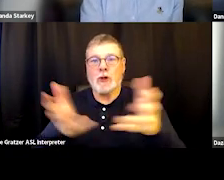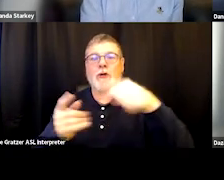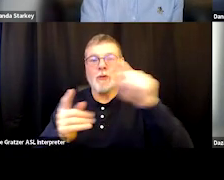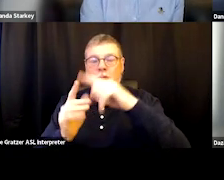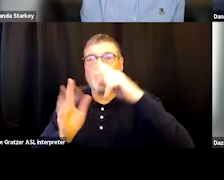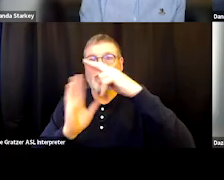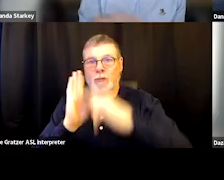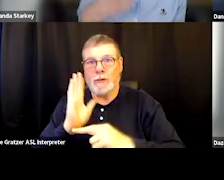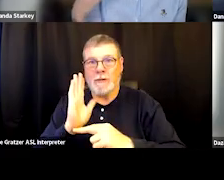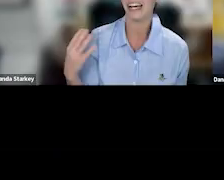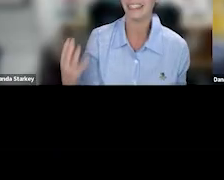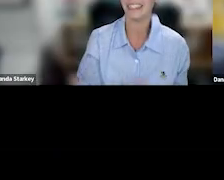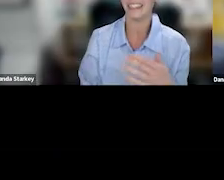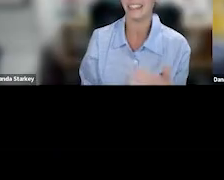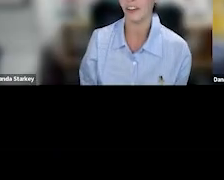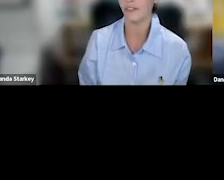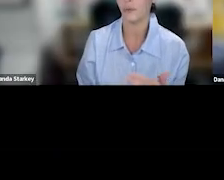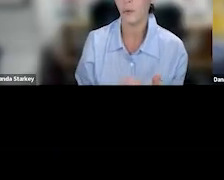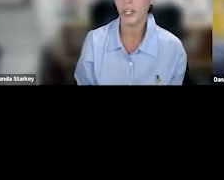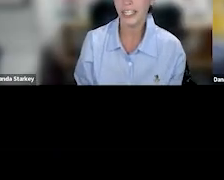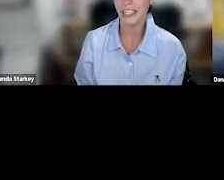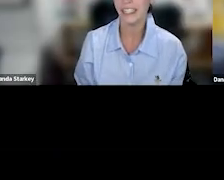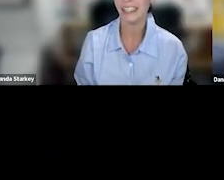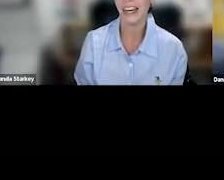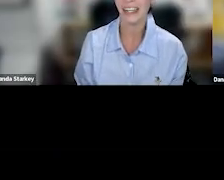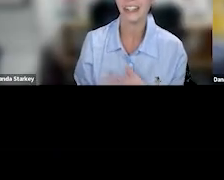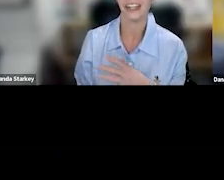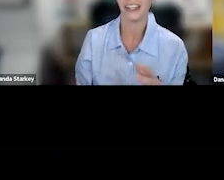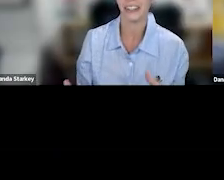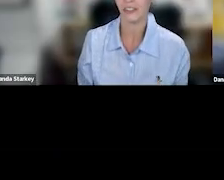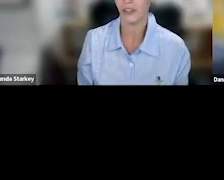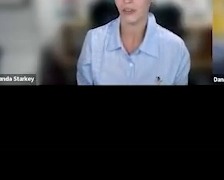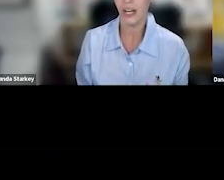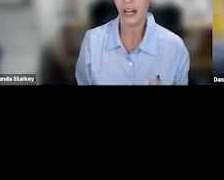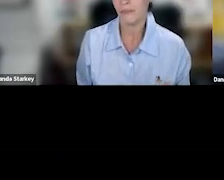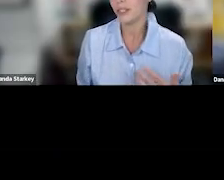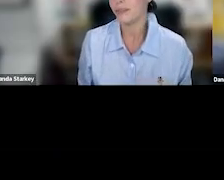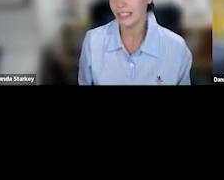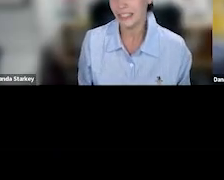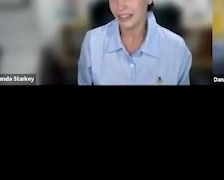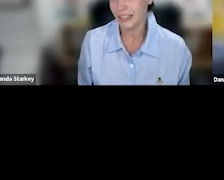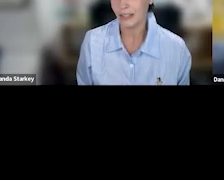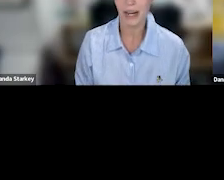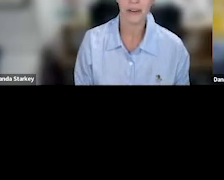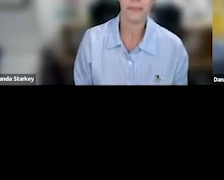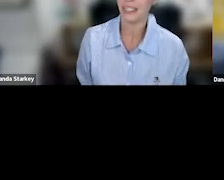because they give a ideas of the wording, style, and also some things to think about